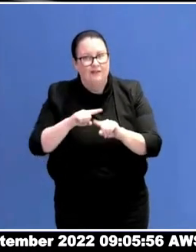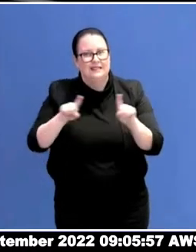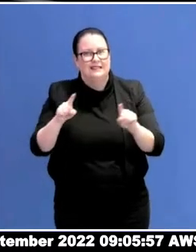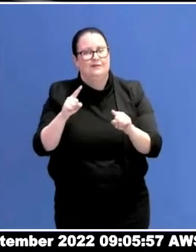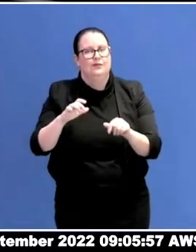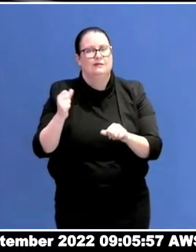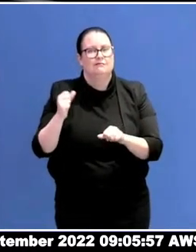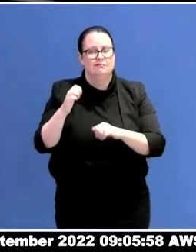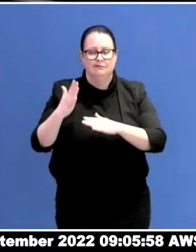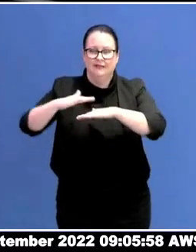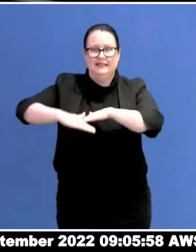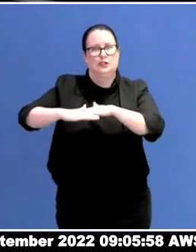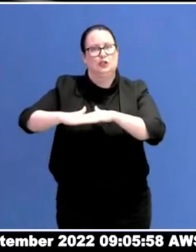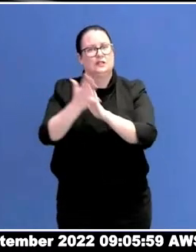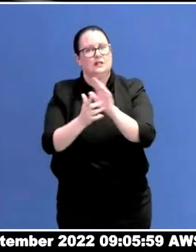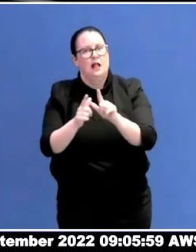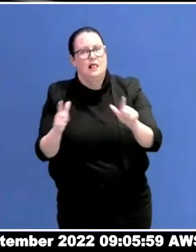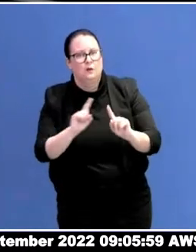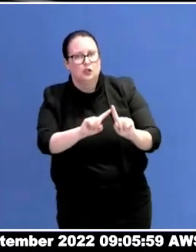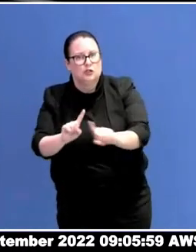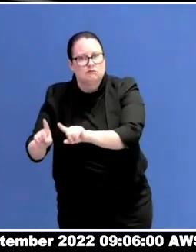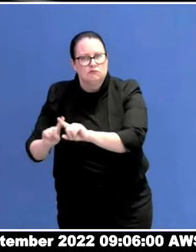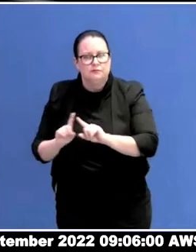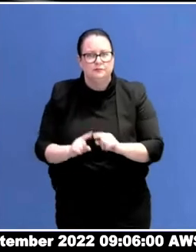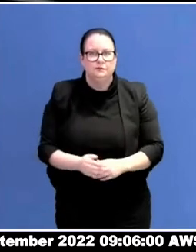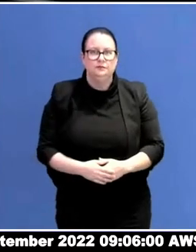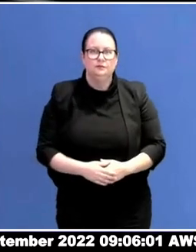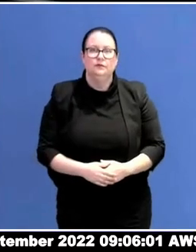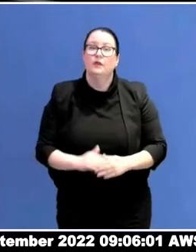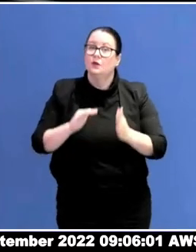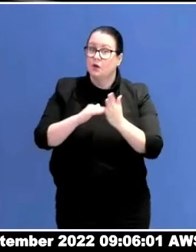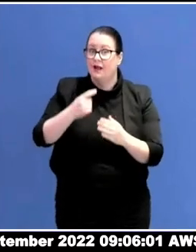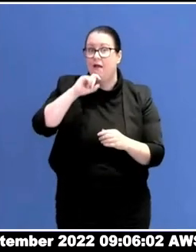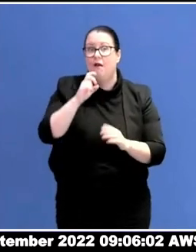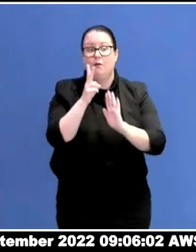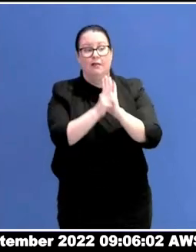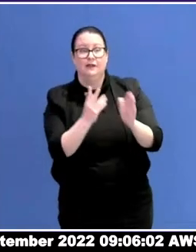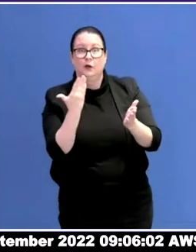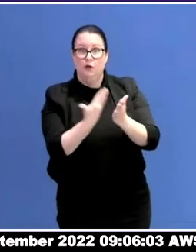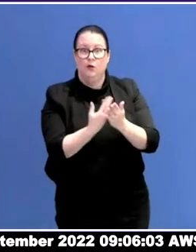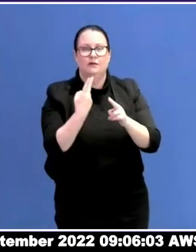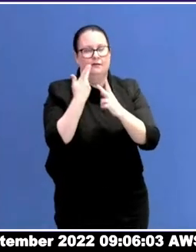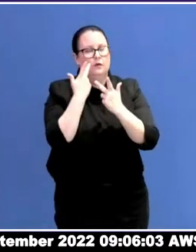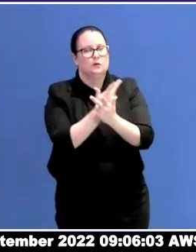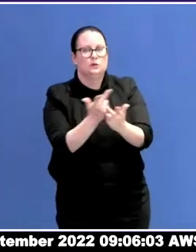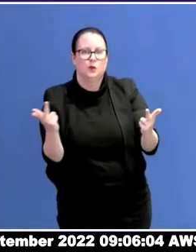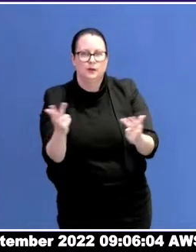So, with the leave of you, Commissioners, I now will play the pre-recorded evidence of Ms Barney. CHAIR: Mr Griffin, just a minor point.